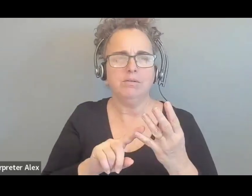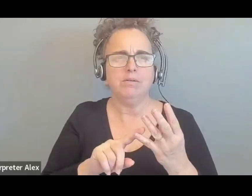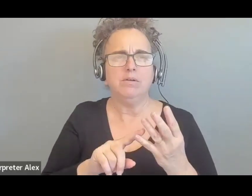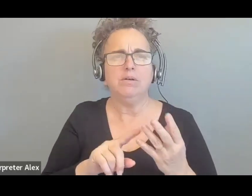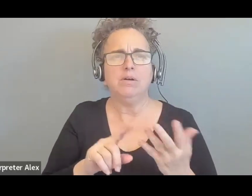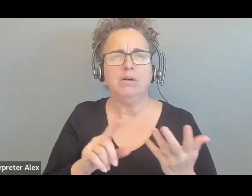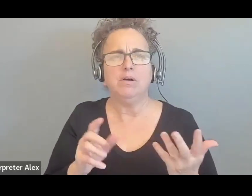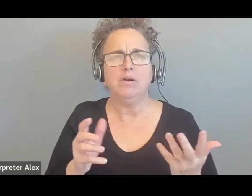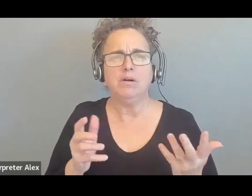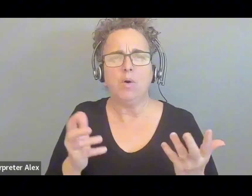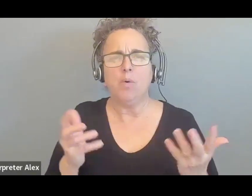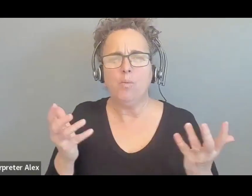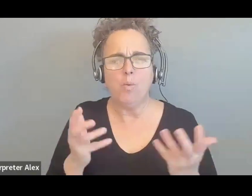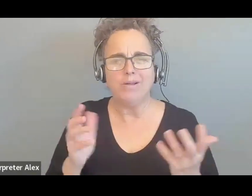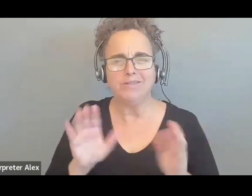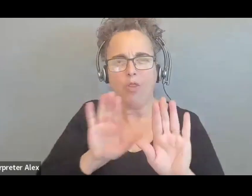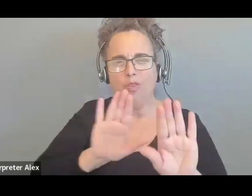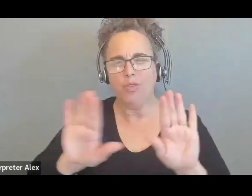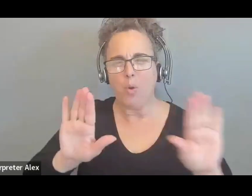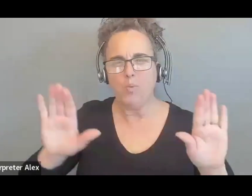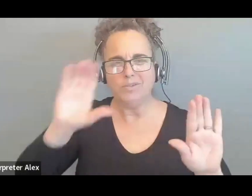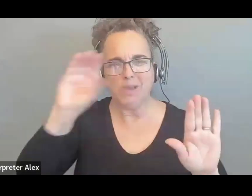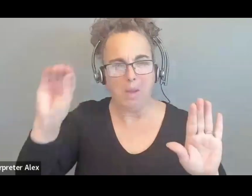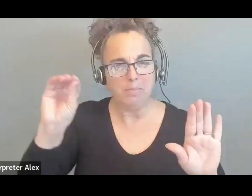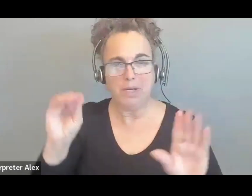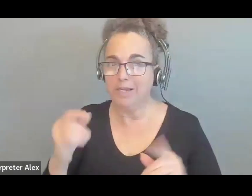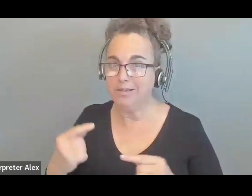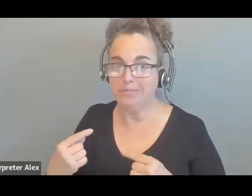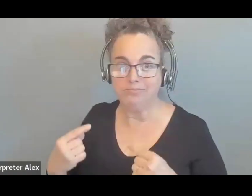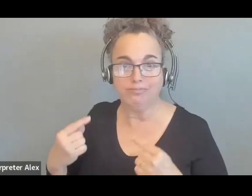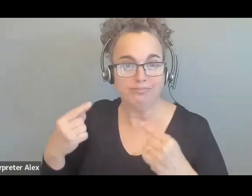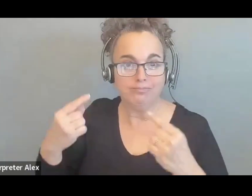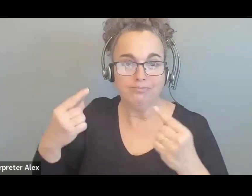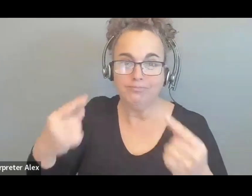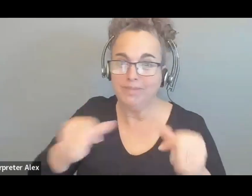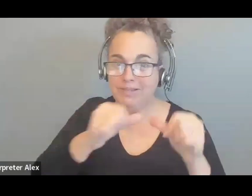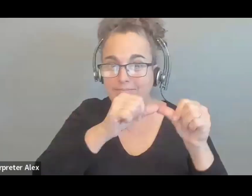secret stuff that they have that they're able to run with